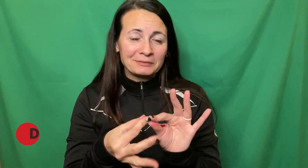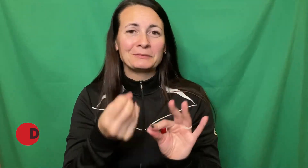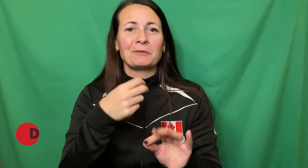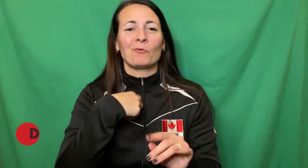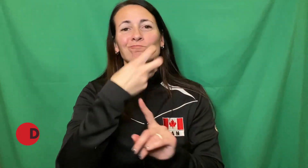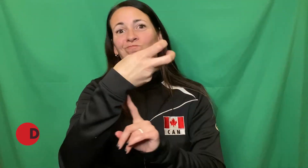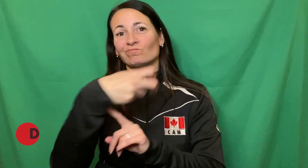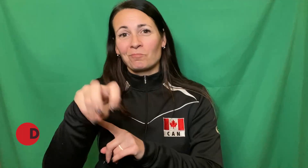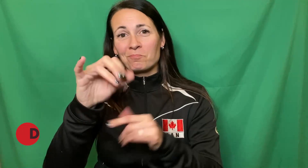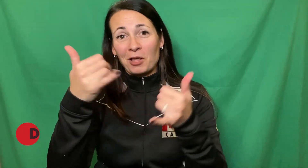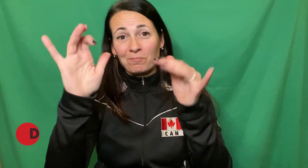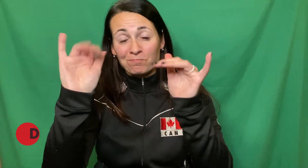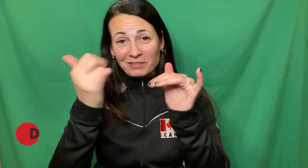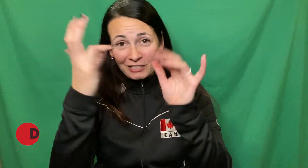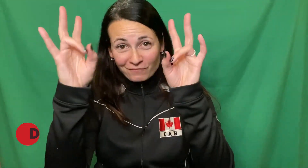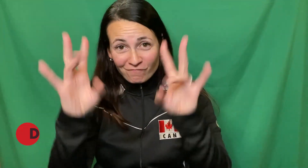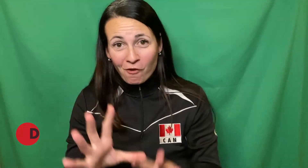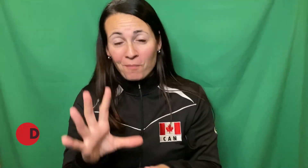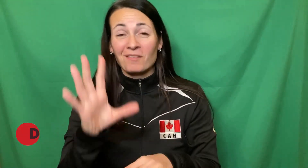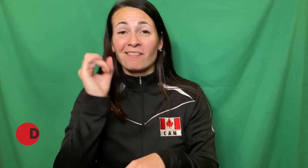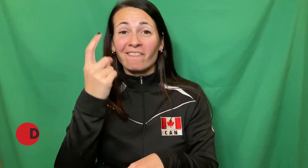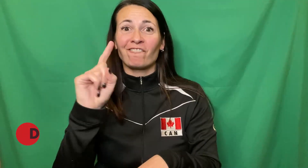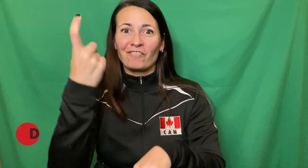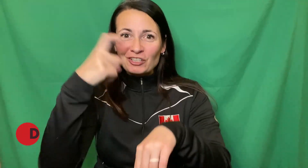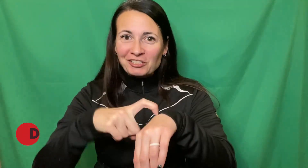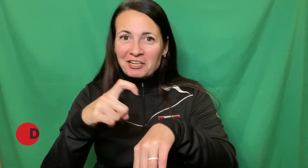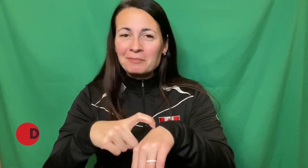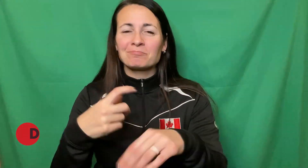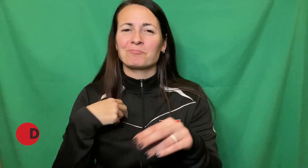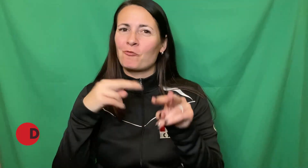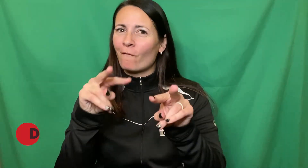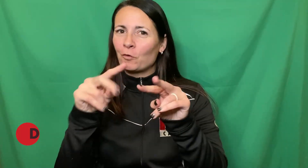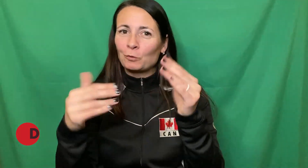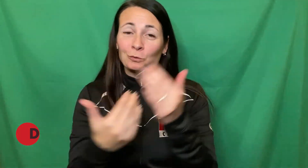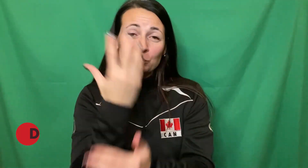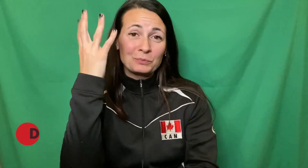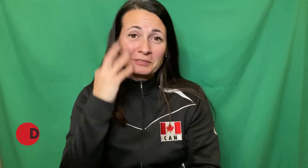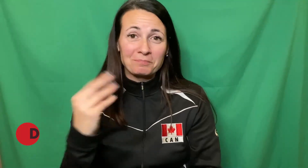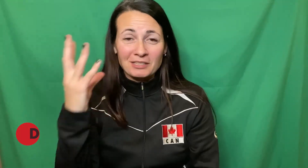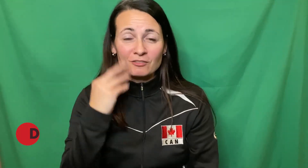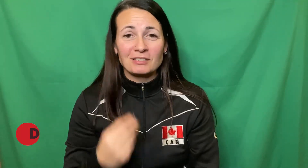Deaflympics, so I made the switch to Beach Volleyball. It’ll be my first time and I’m looking forward to the new experience.